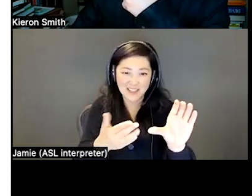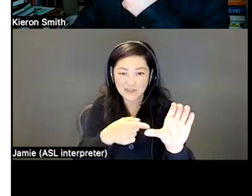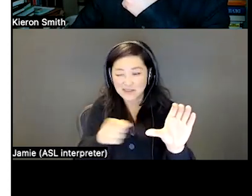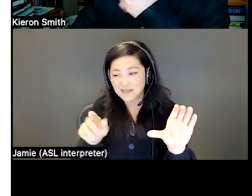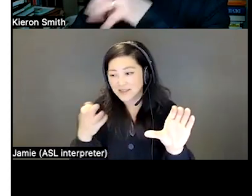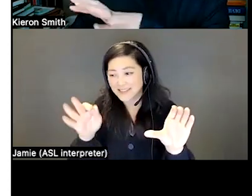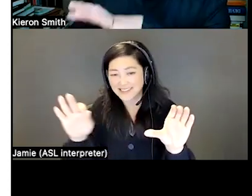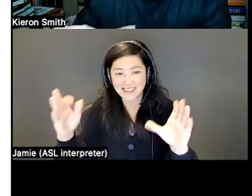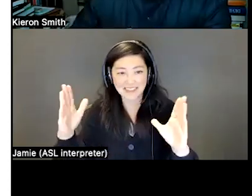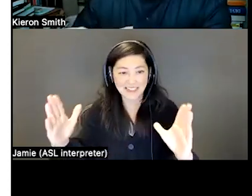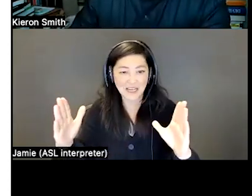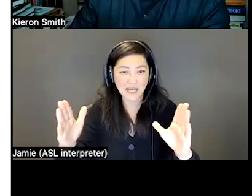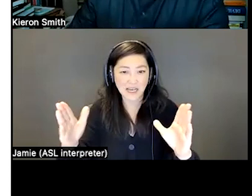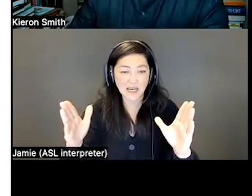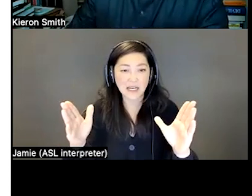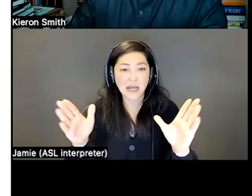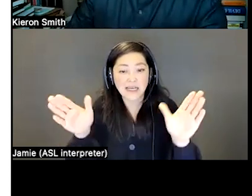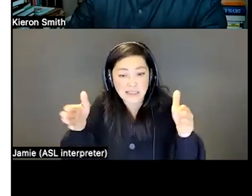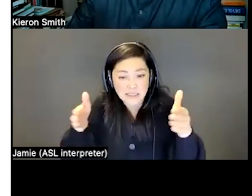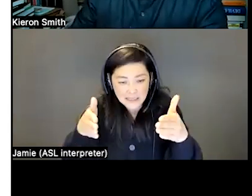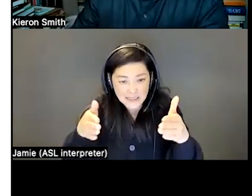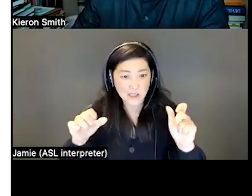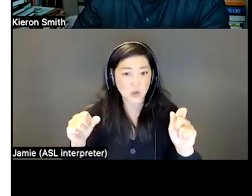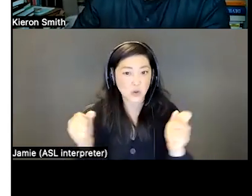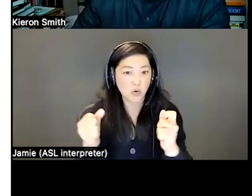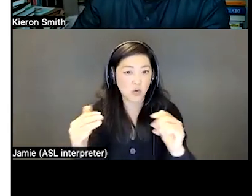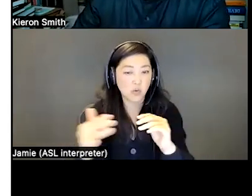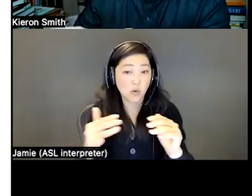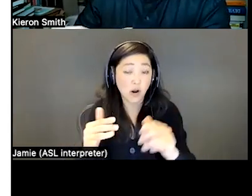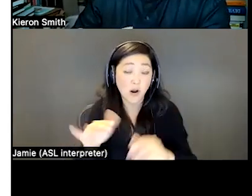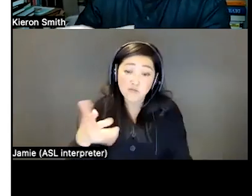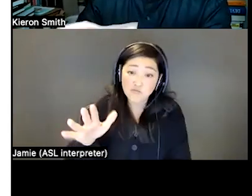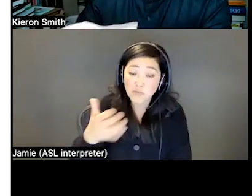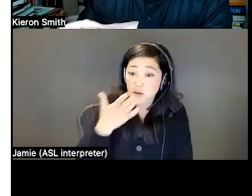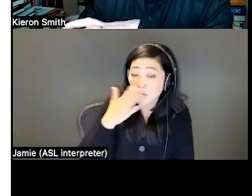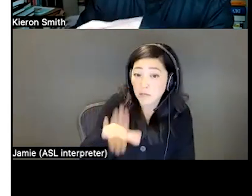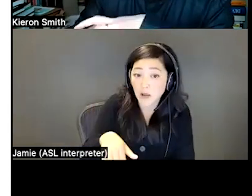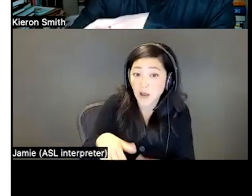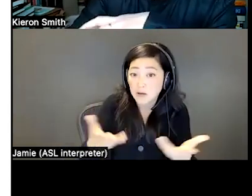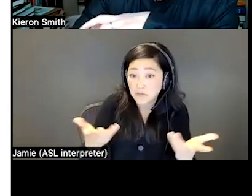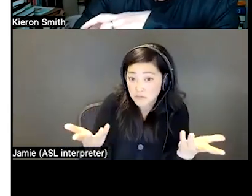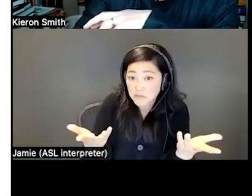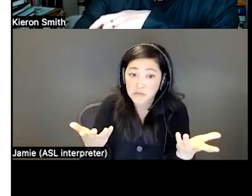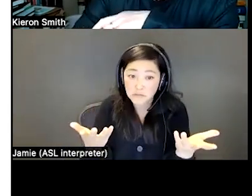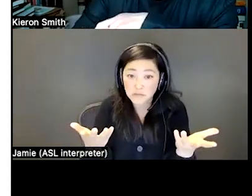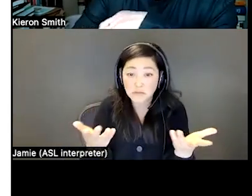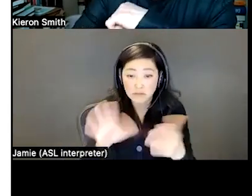So, it's not bad, it's not in a terrible place, but it could be better.